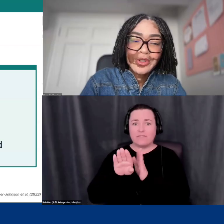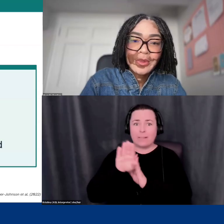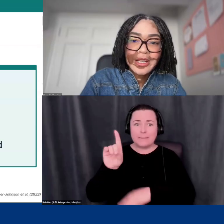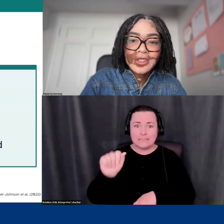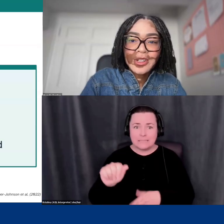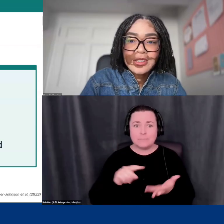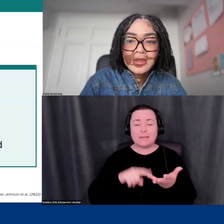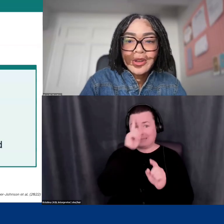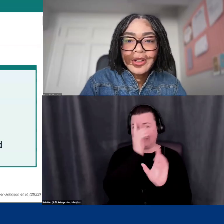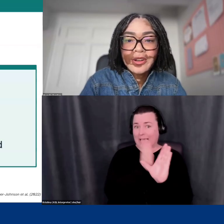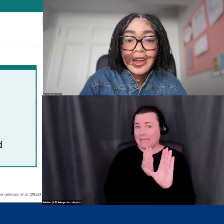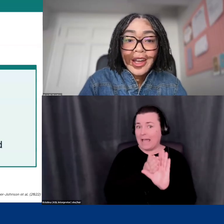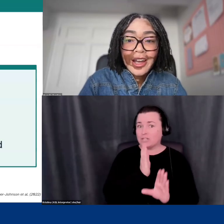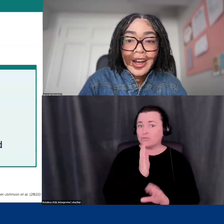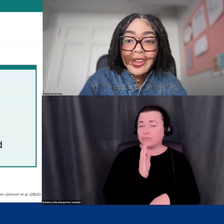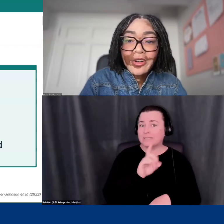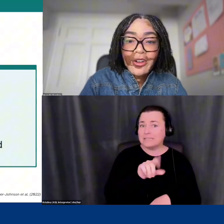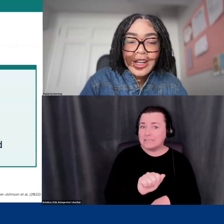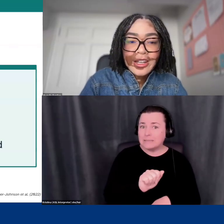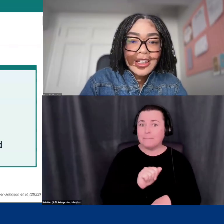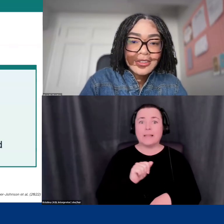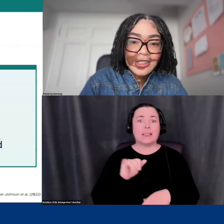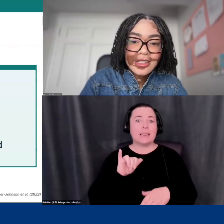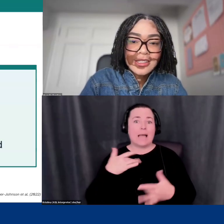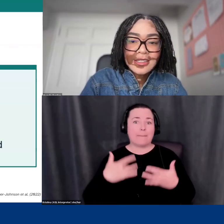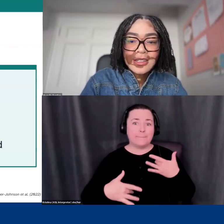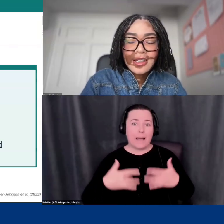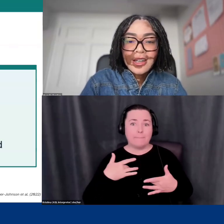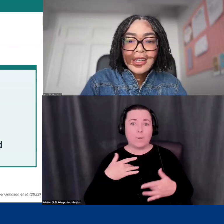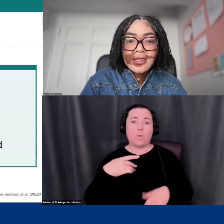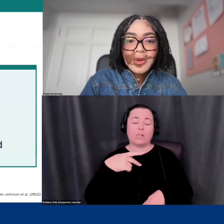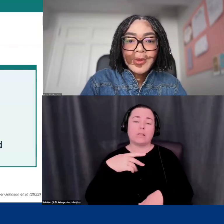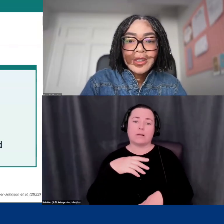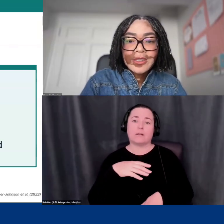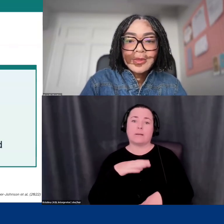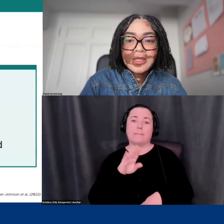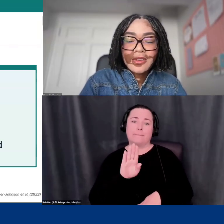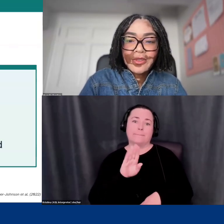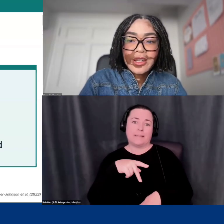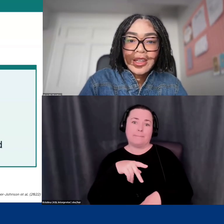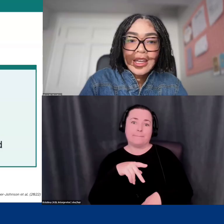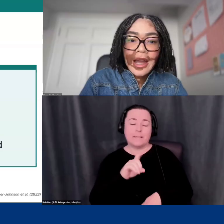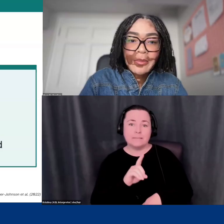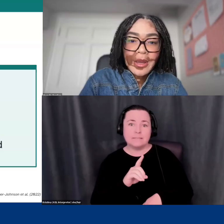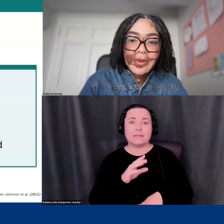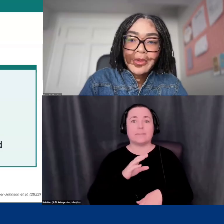post-traumatic stress disorder, and other chronic illnesses. And so when we look specifically at people